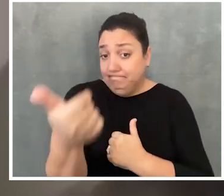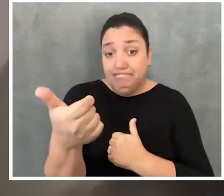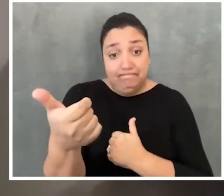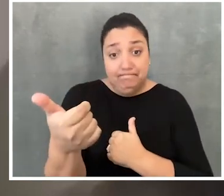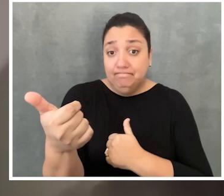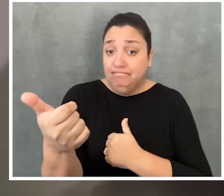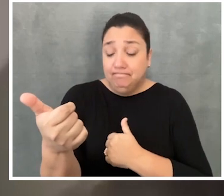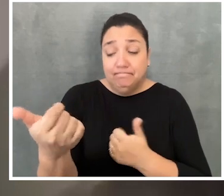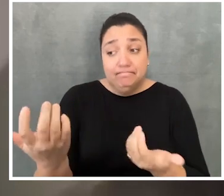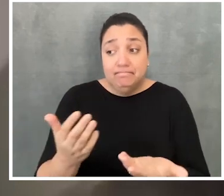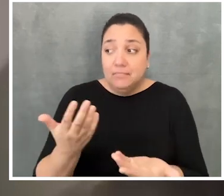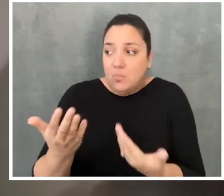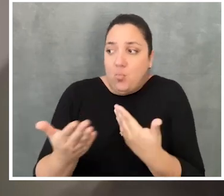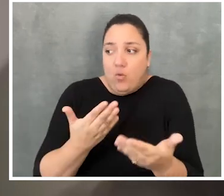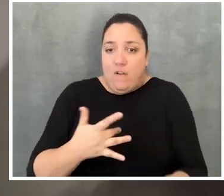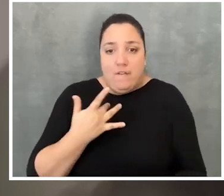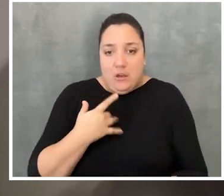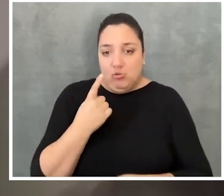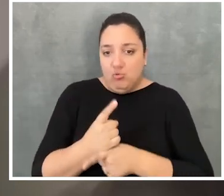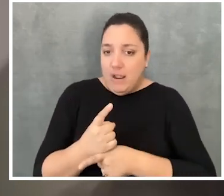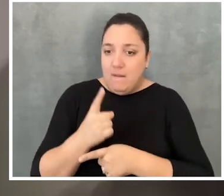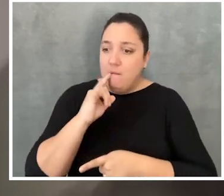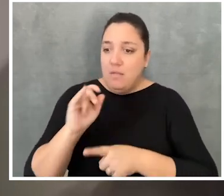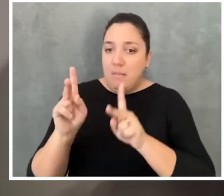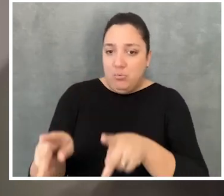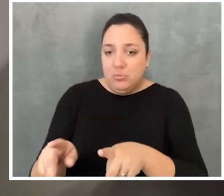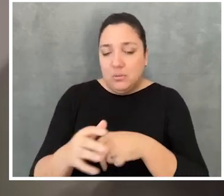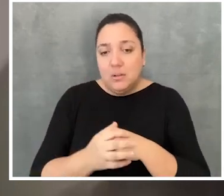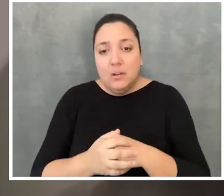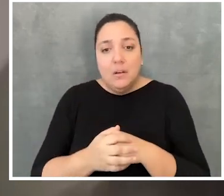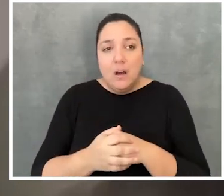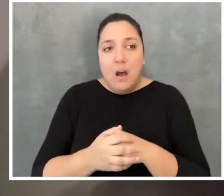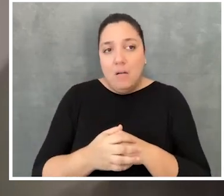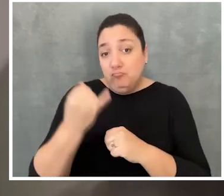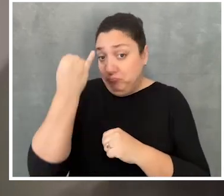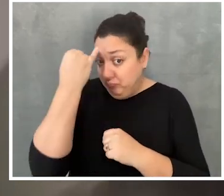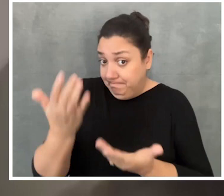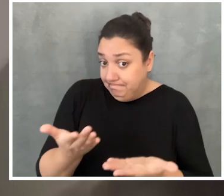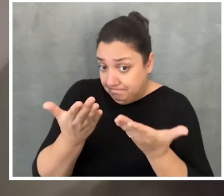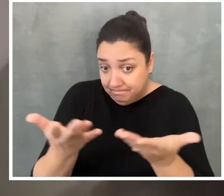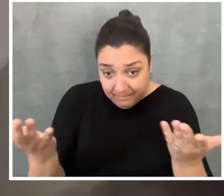whatever feels right to them. Some ideas of how stories